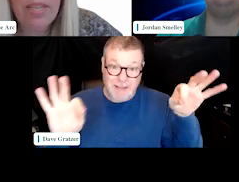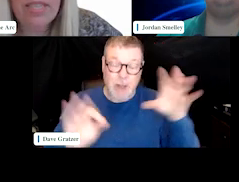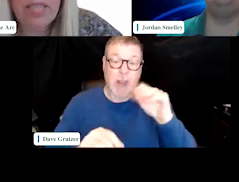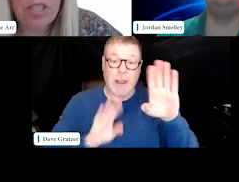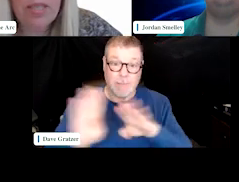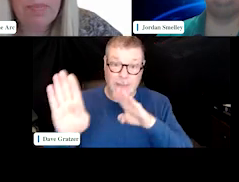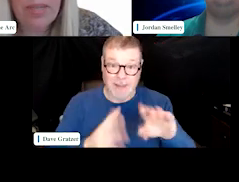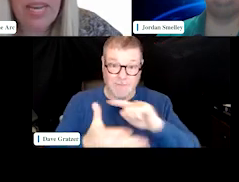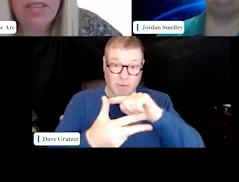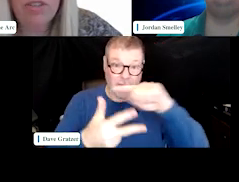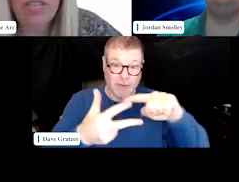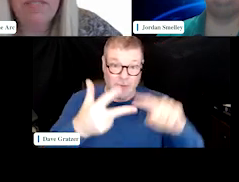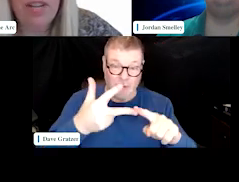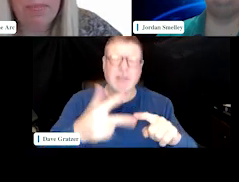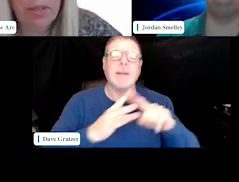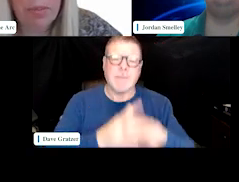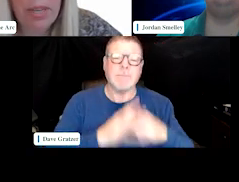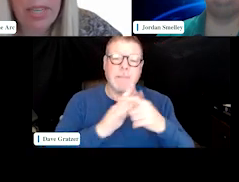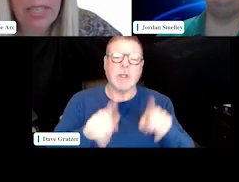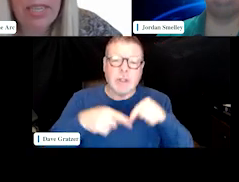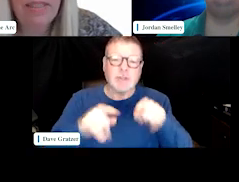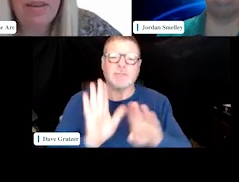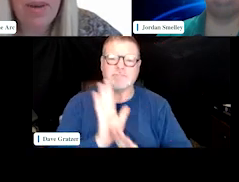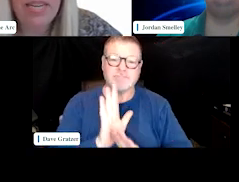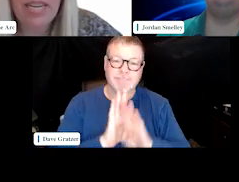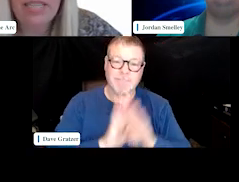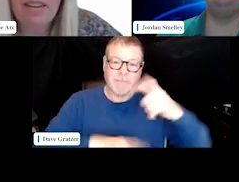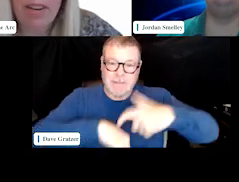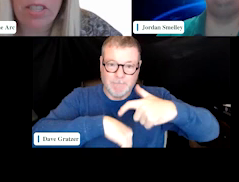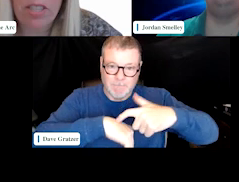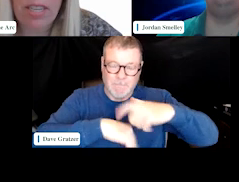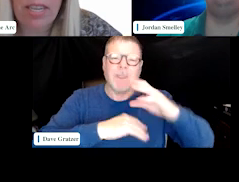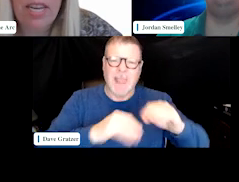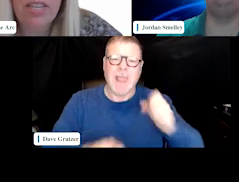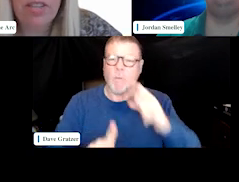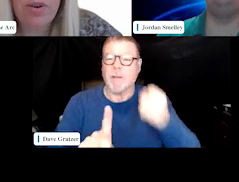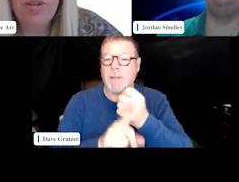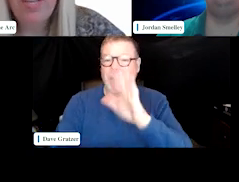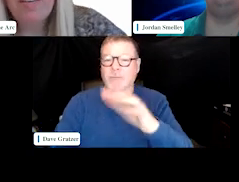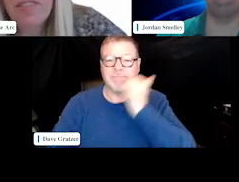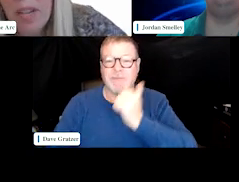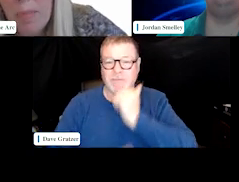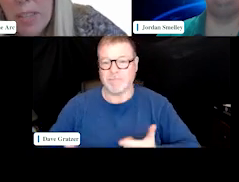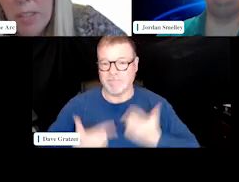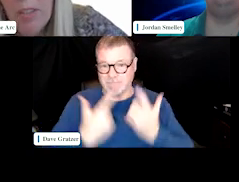these conditions begin during developmental period and they impact day-to-day functioning. So when you think of developmental,